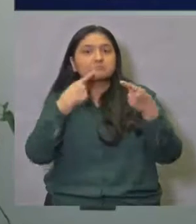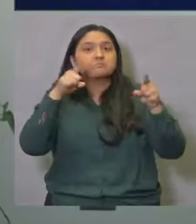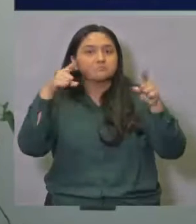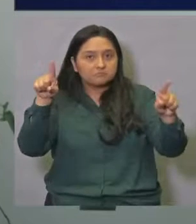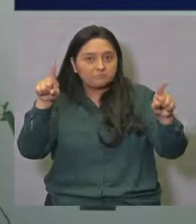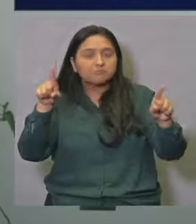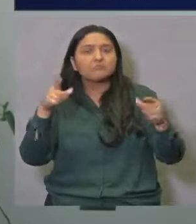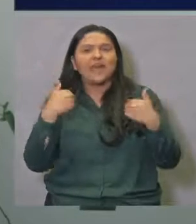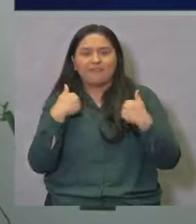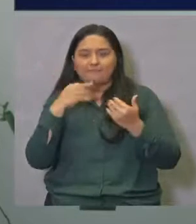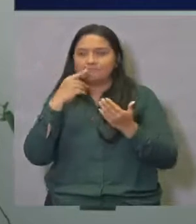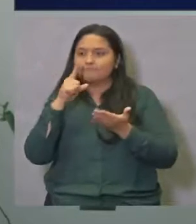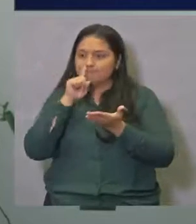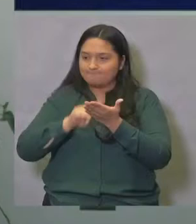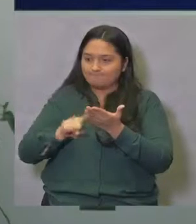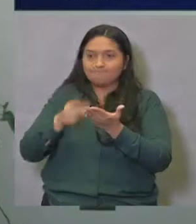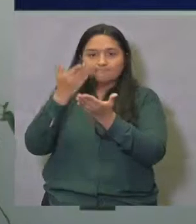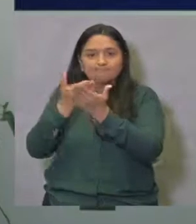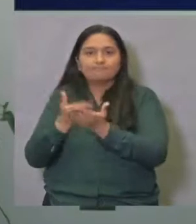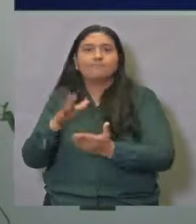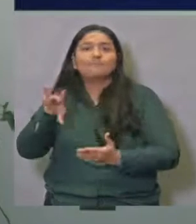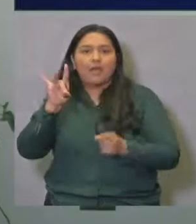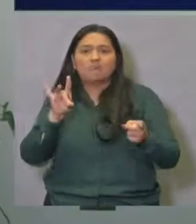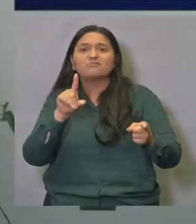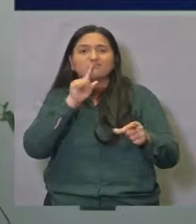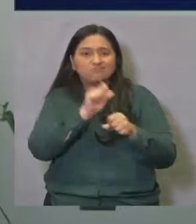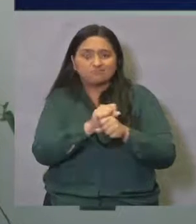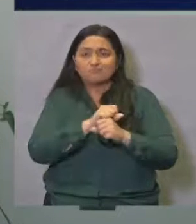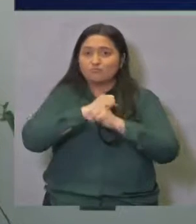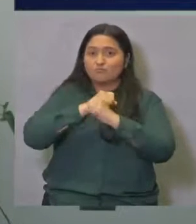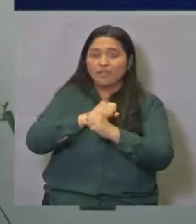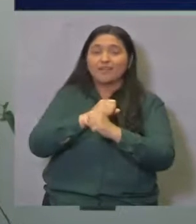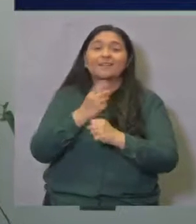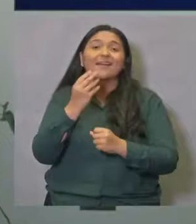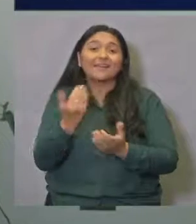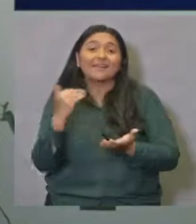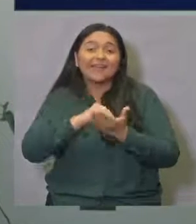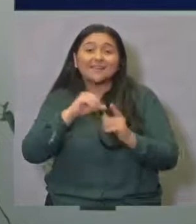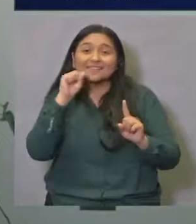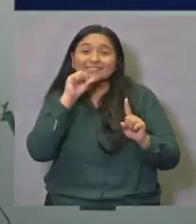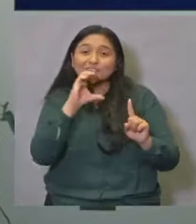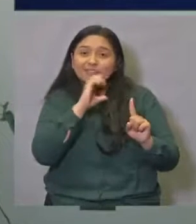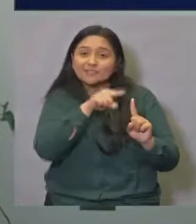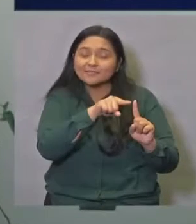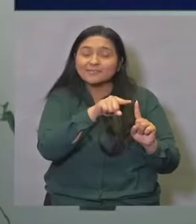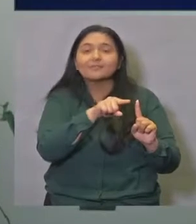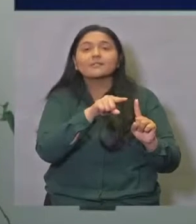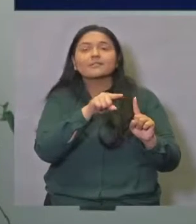NURSING FACILITIES, WE WILL NOT